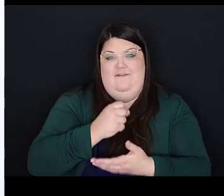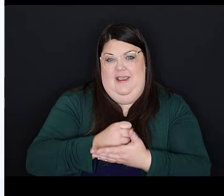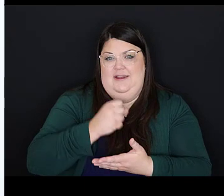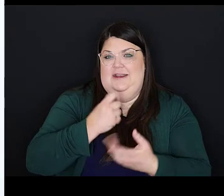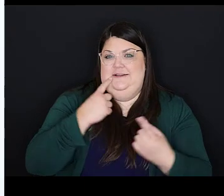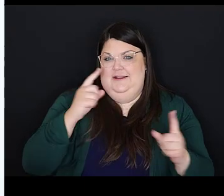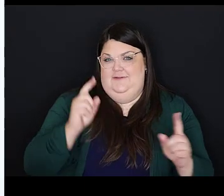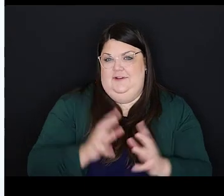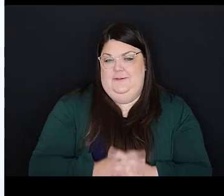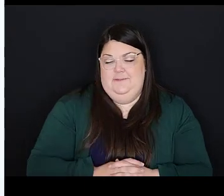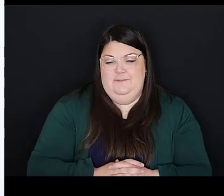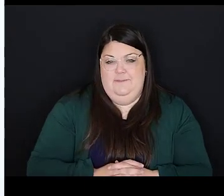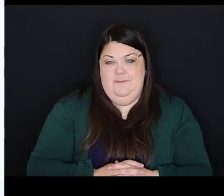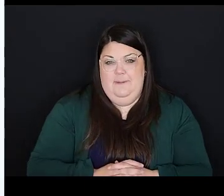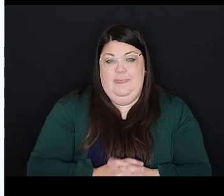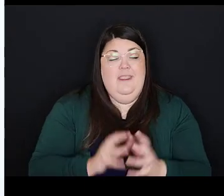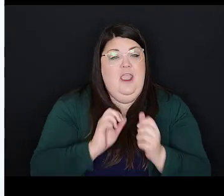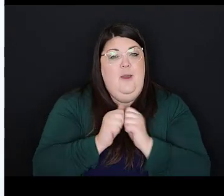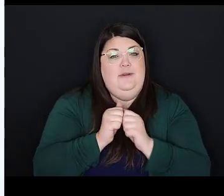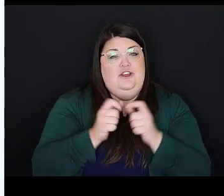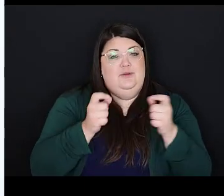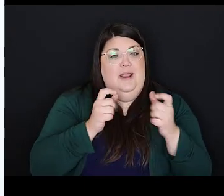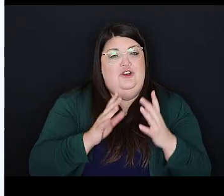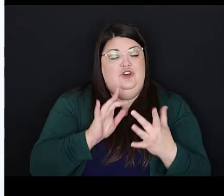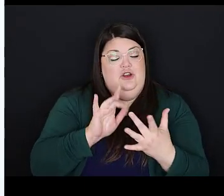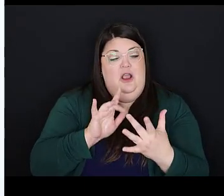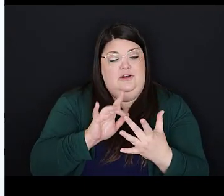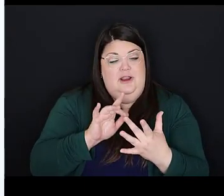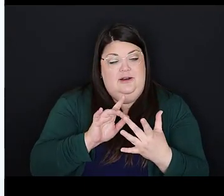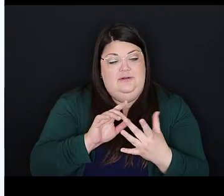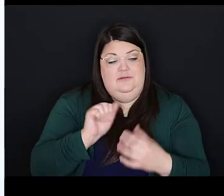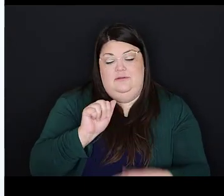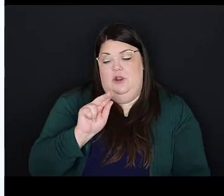Competition Manager Contact. August Martin is the competition